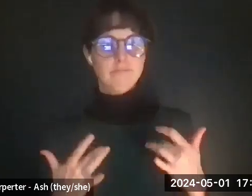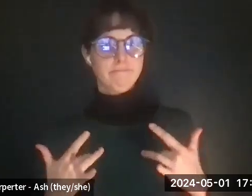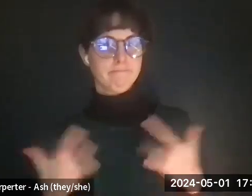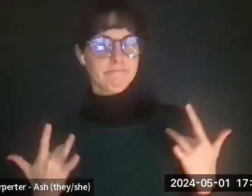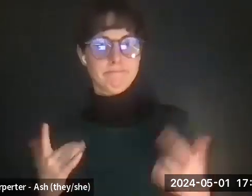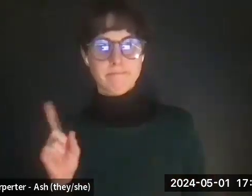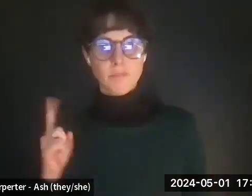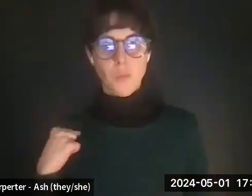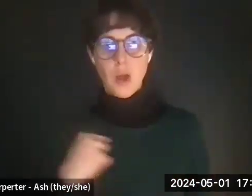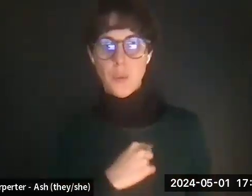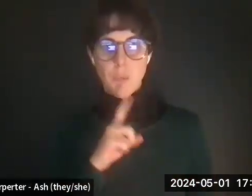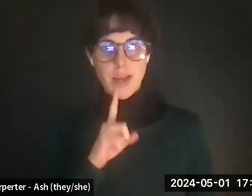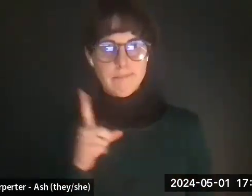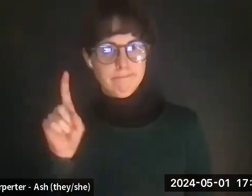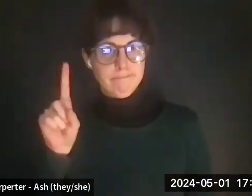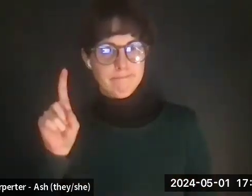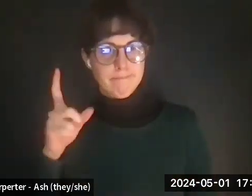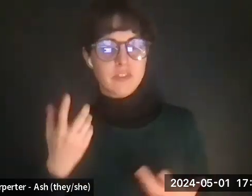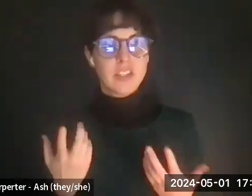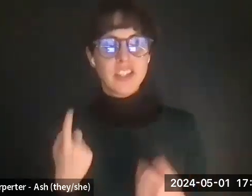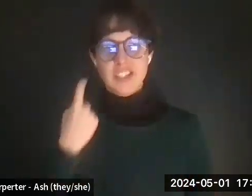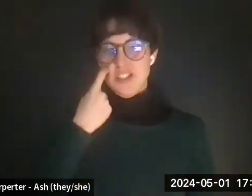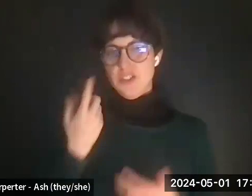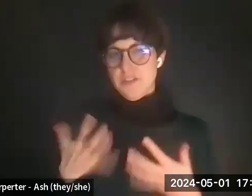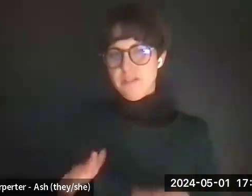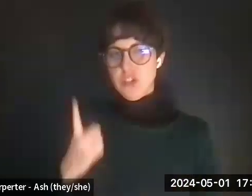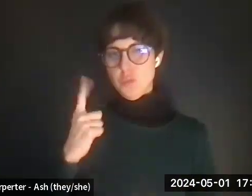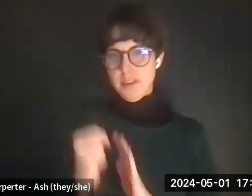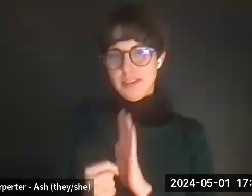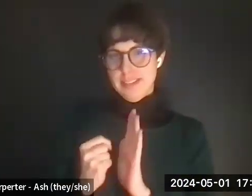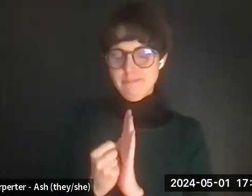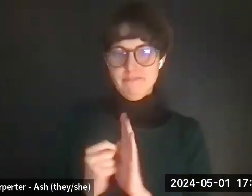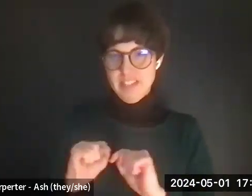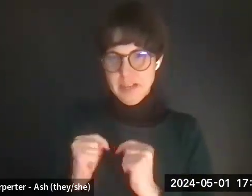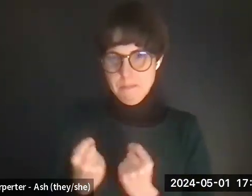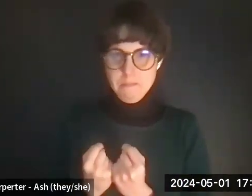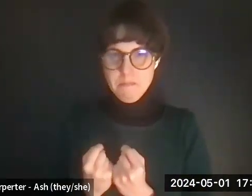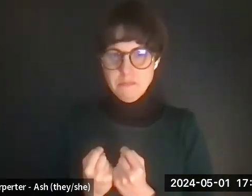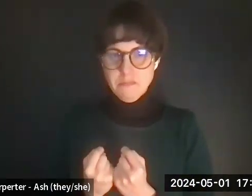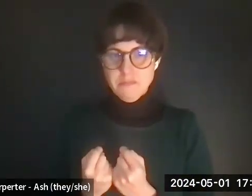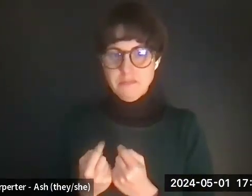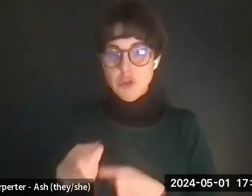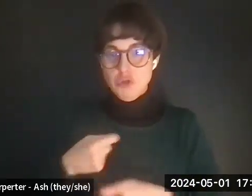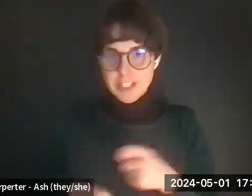and we just transitioned our last groups of teams today. Today we just got finished with our last transition